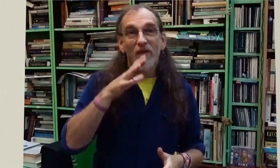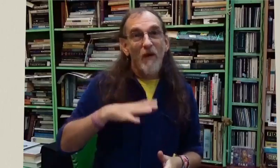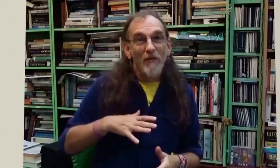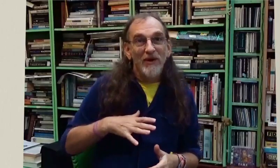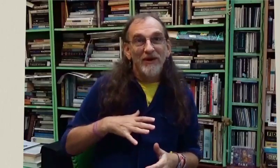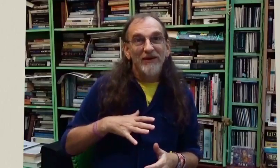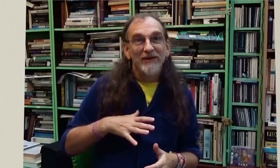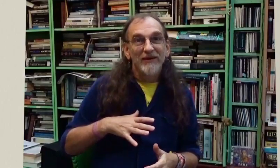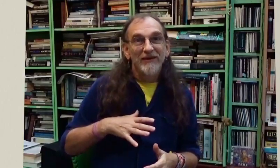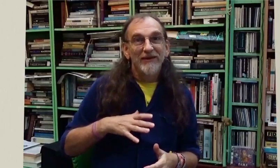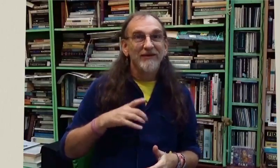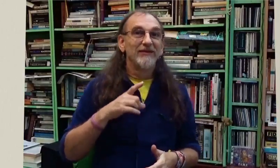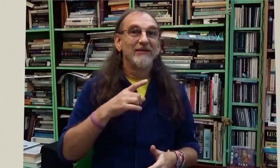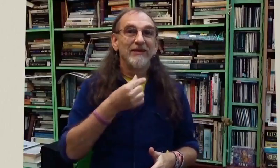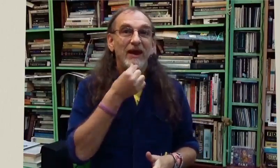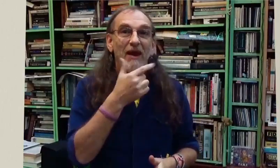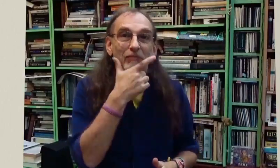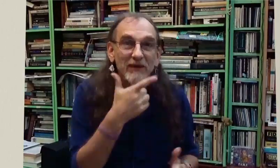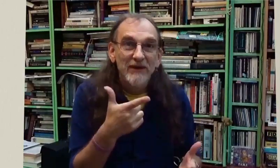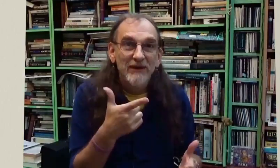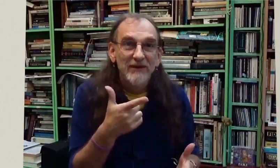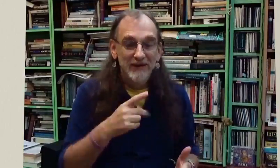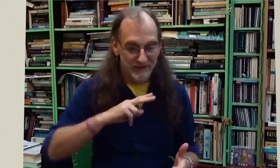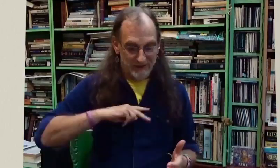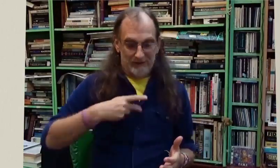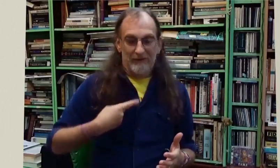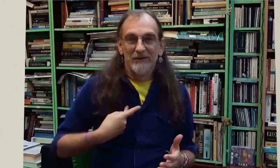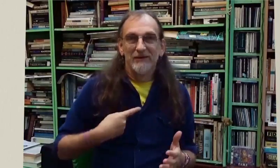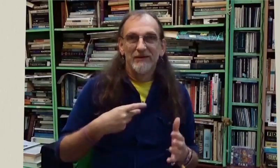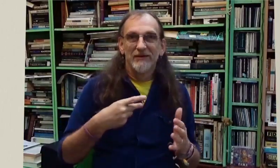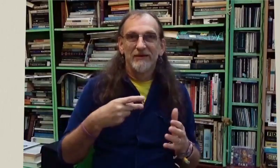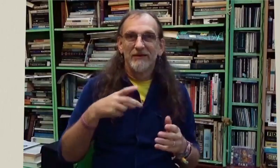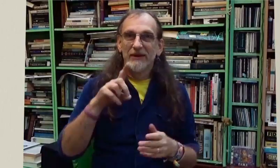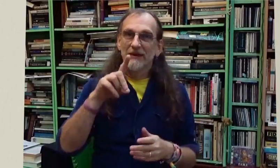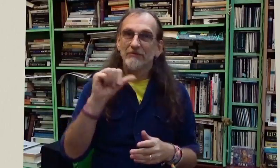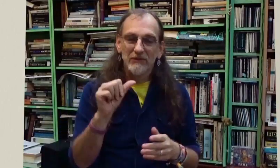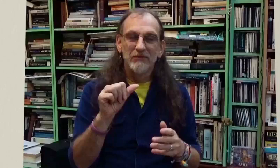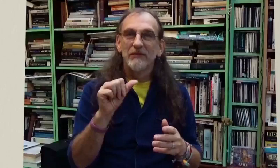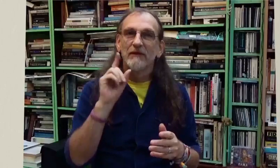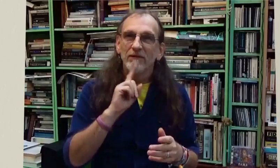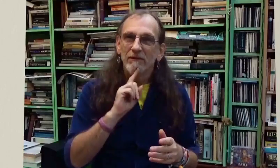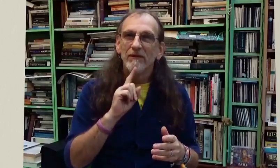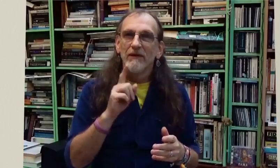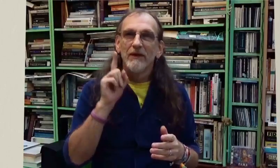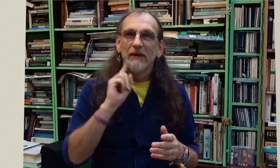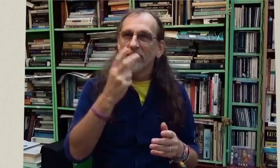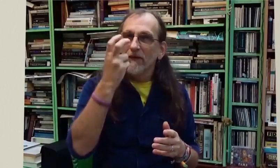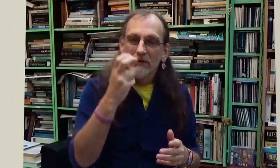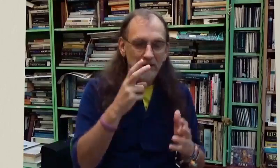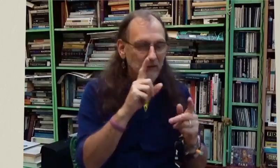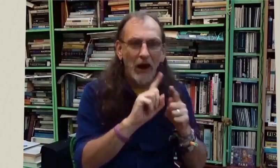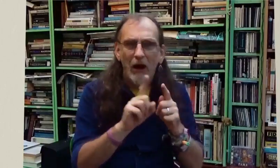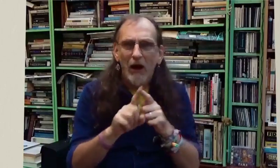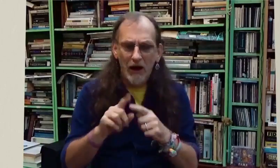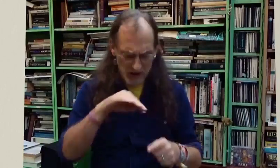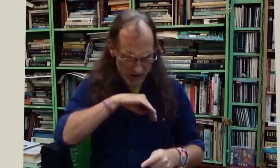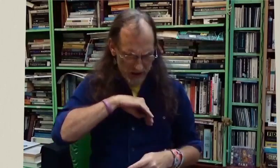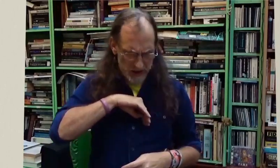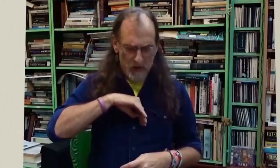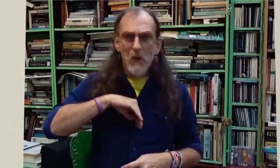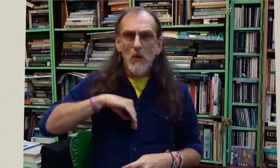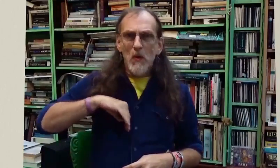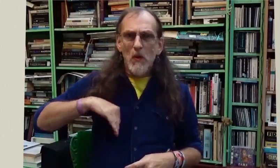Whether you are a woman, gay, lesbian or trans, a person with a disability, deaf or deafblind,